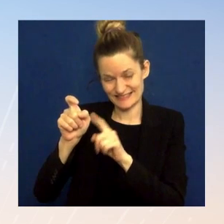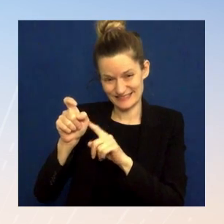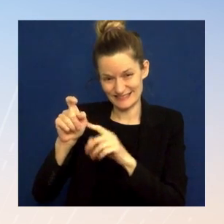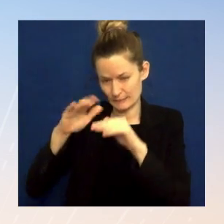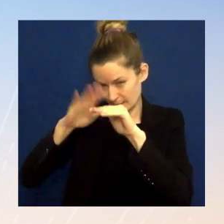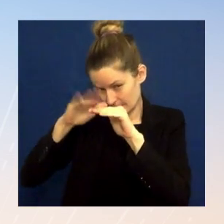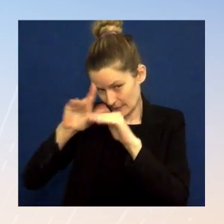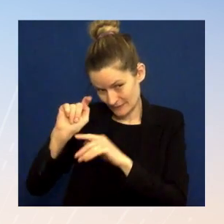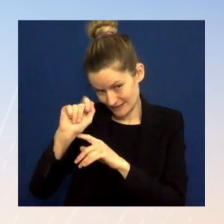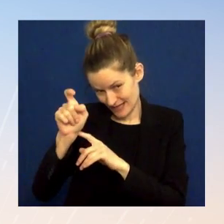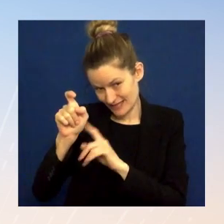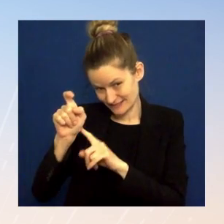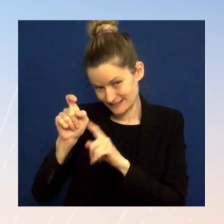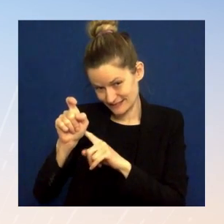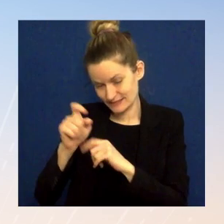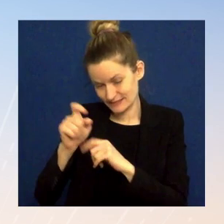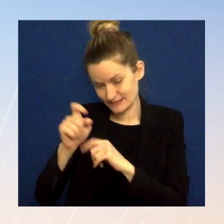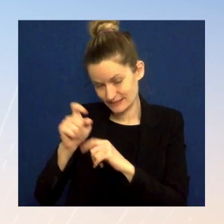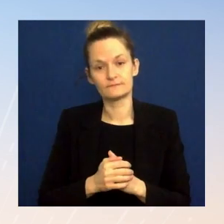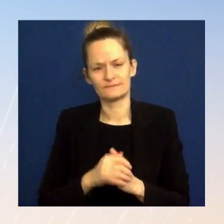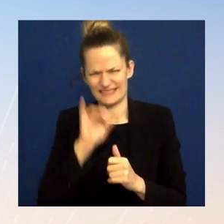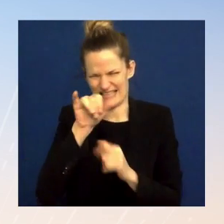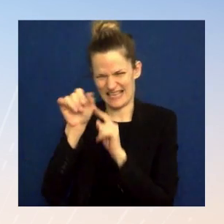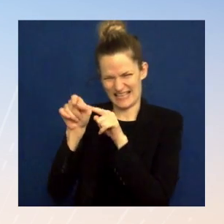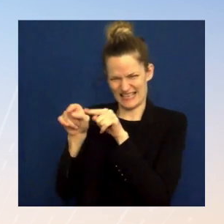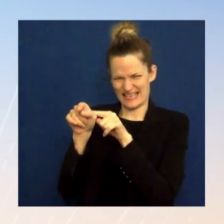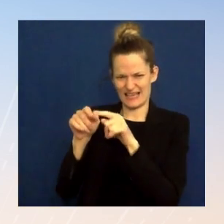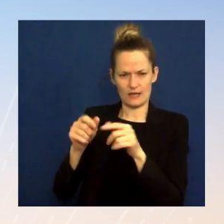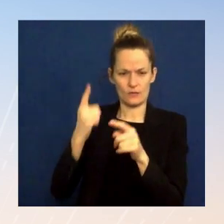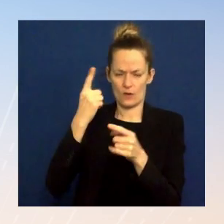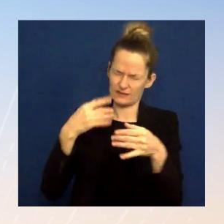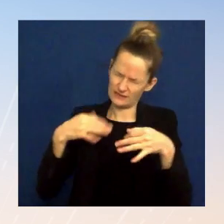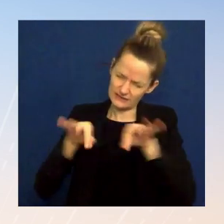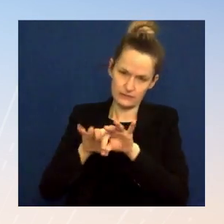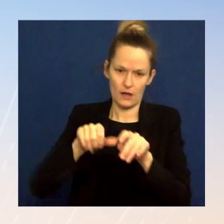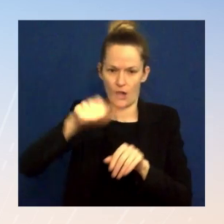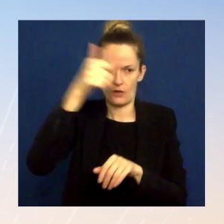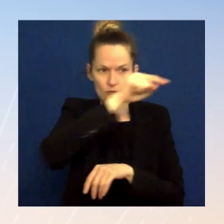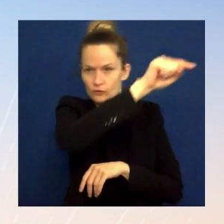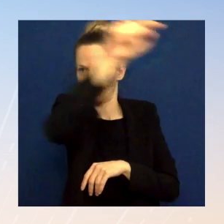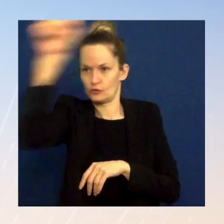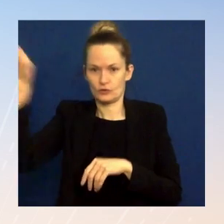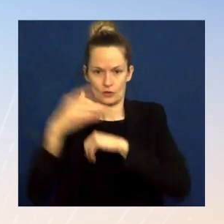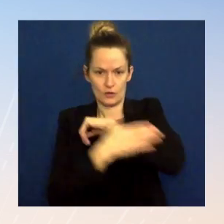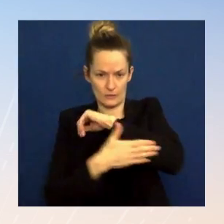we've seen in the international economic space in several years. Second, there will be climate-related issues